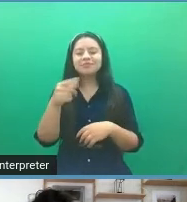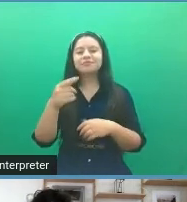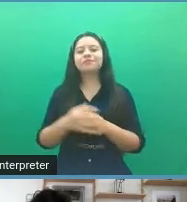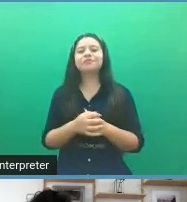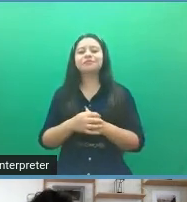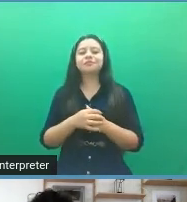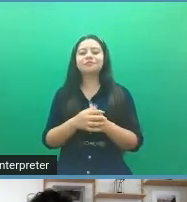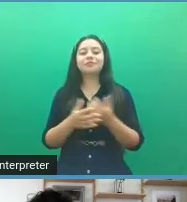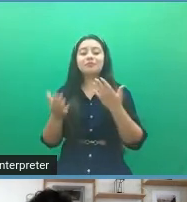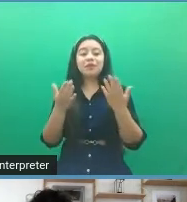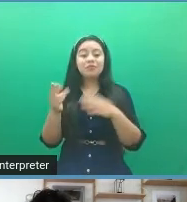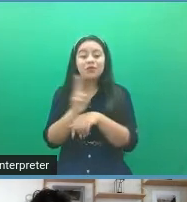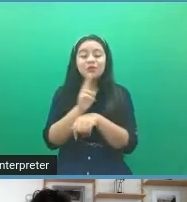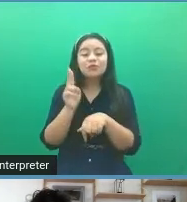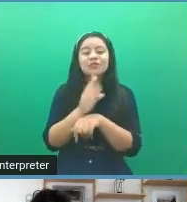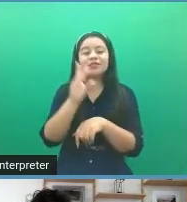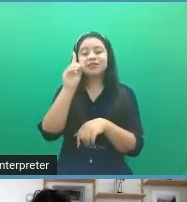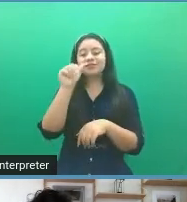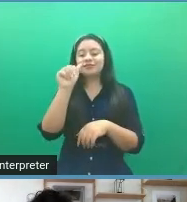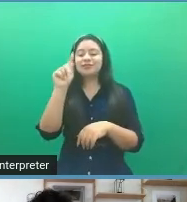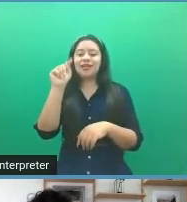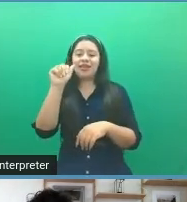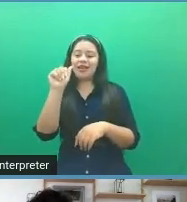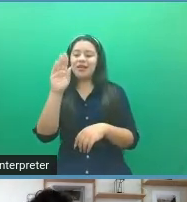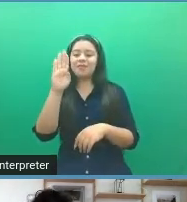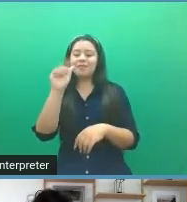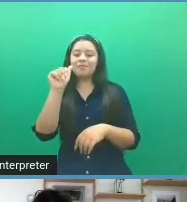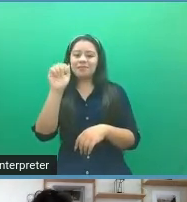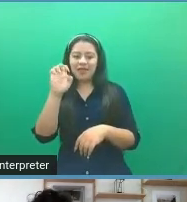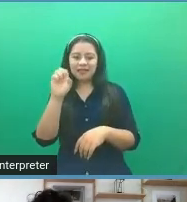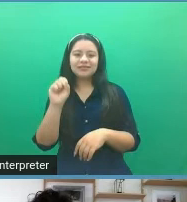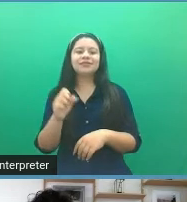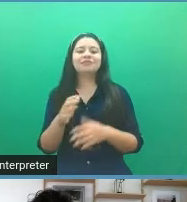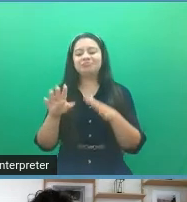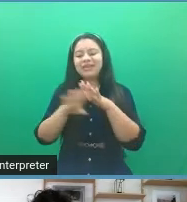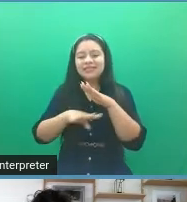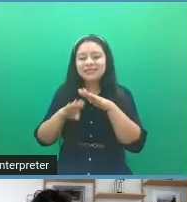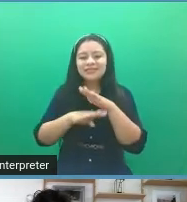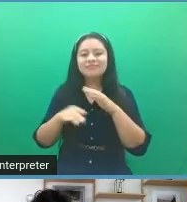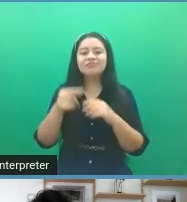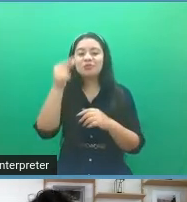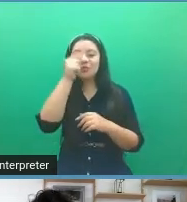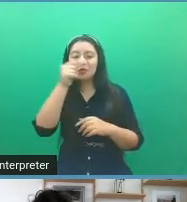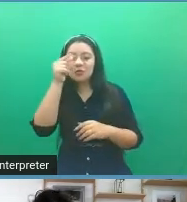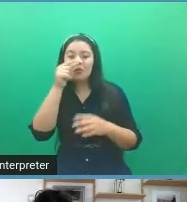a database, you may be using an excel spreadsheet, or google sheets, or something like that, and the